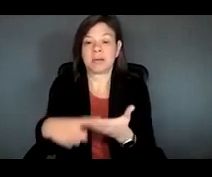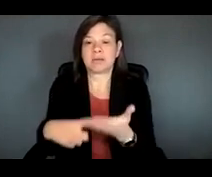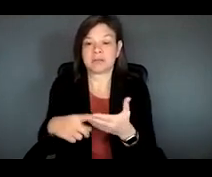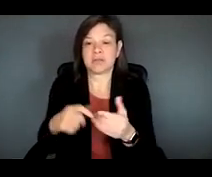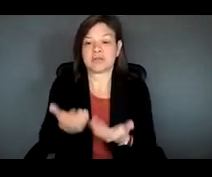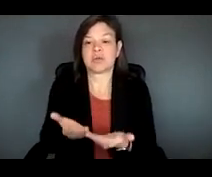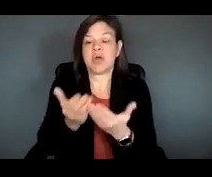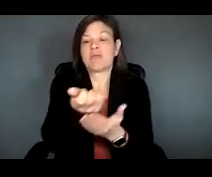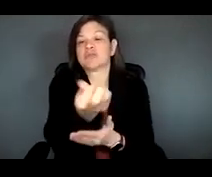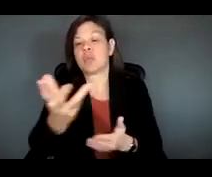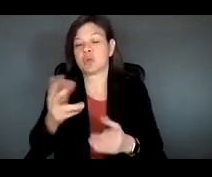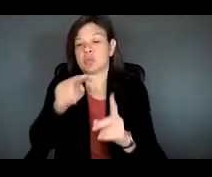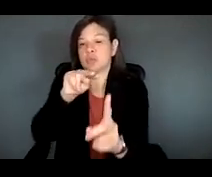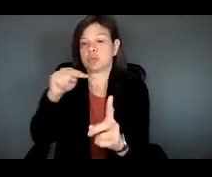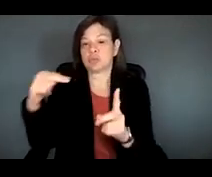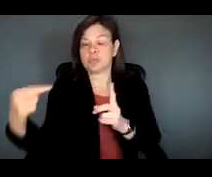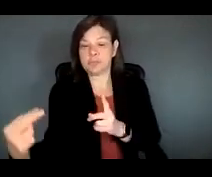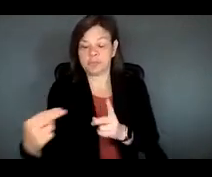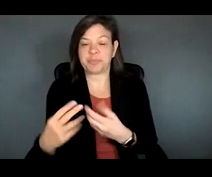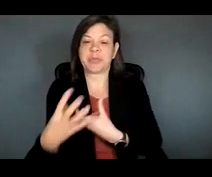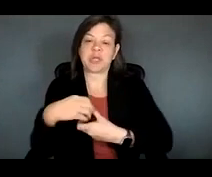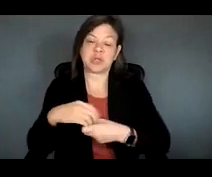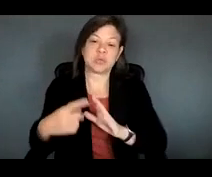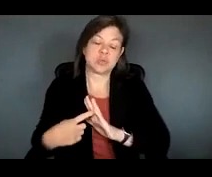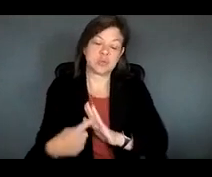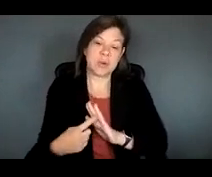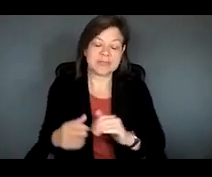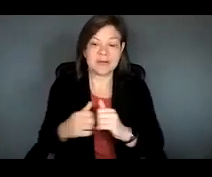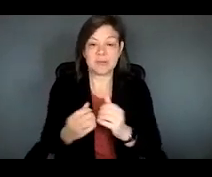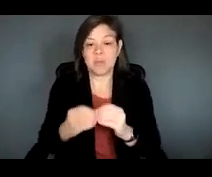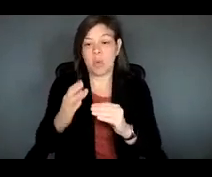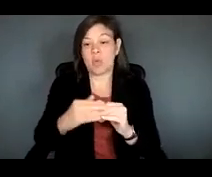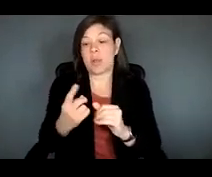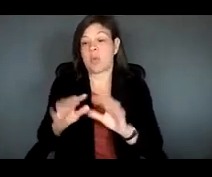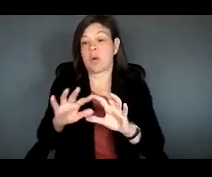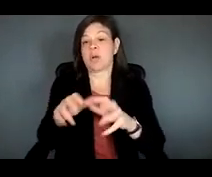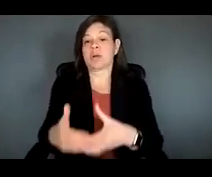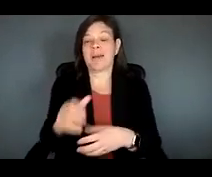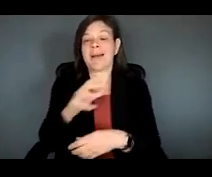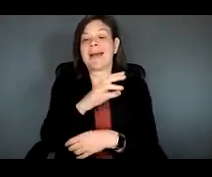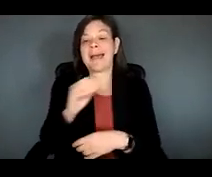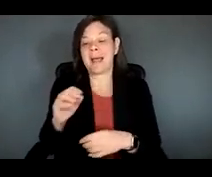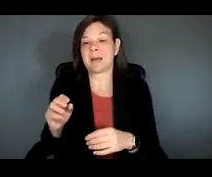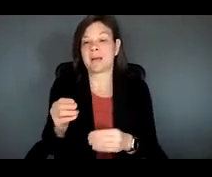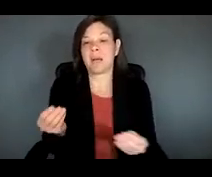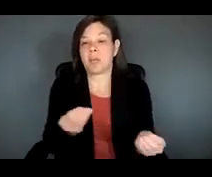perspectives. It includes representatives from more than one organization and a moderator.